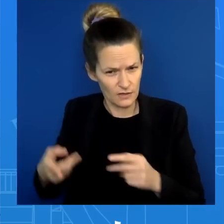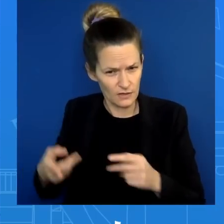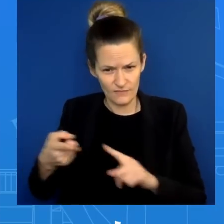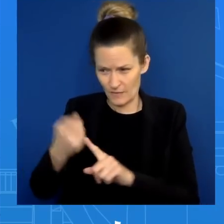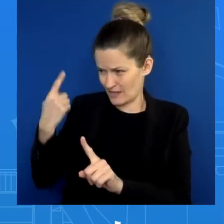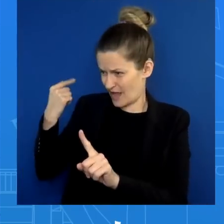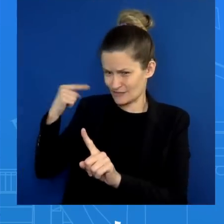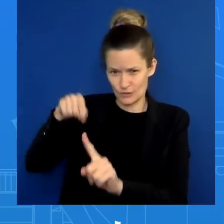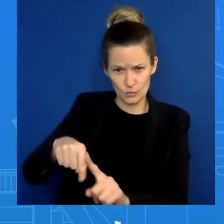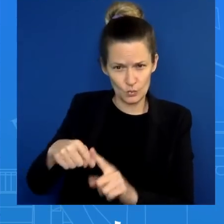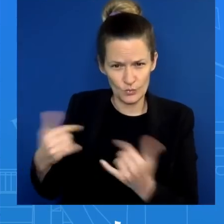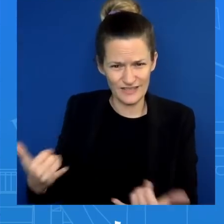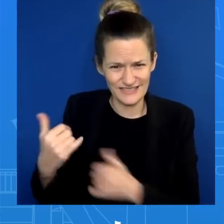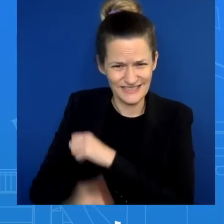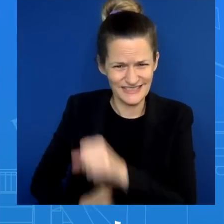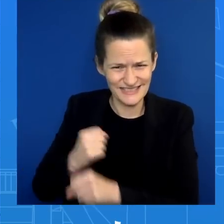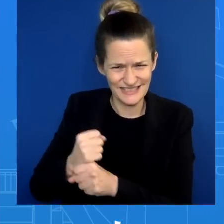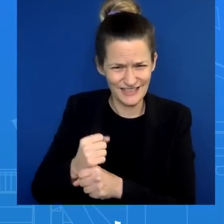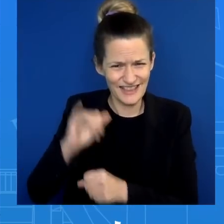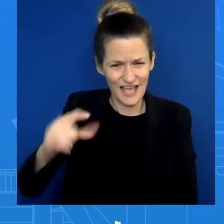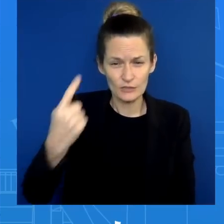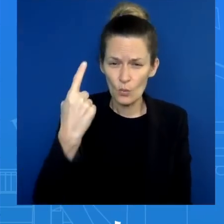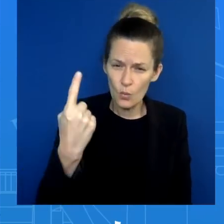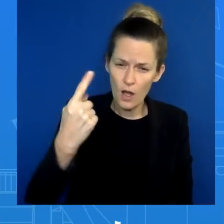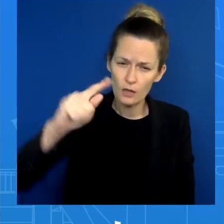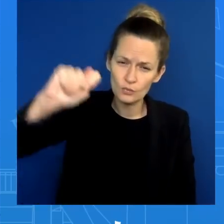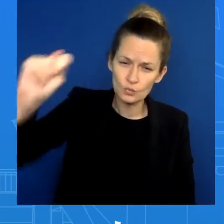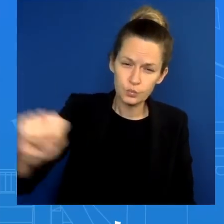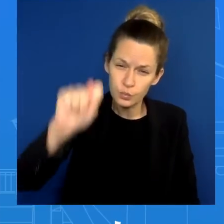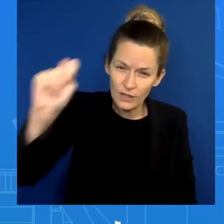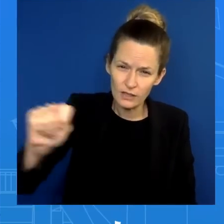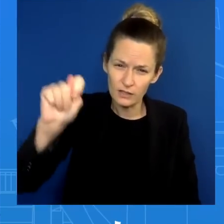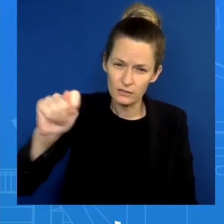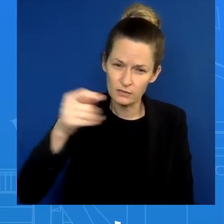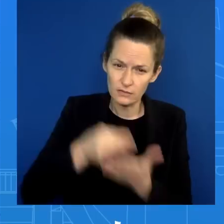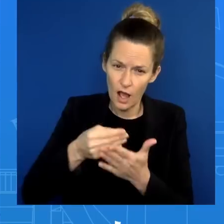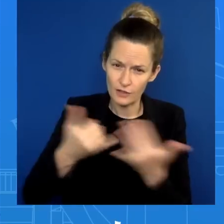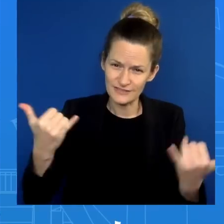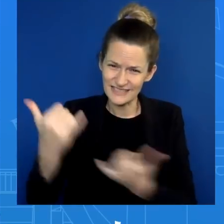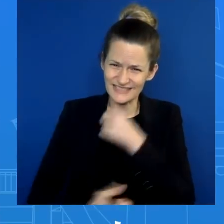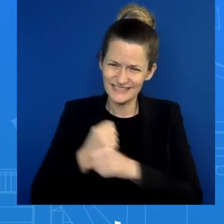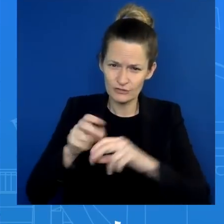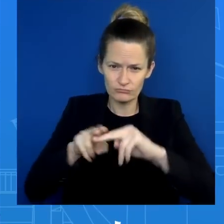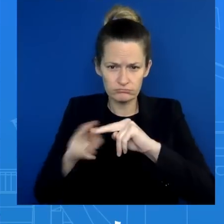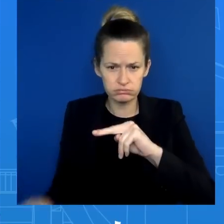because of the work that this president has done when it comes to the economy and the previous administration